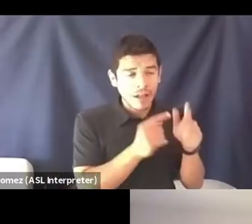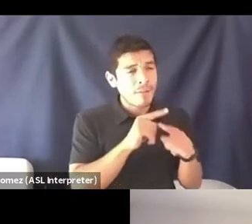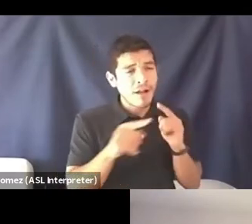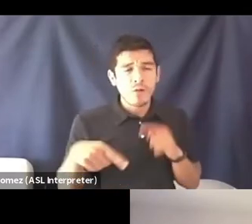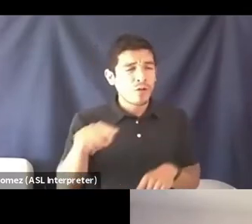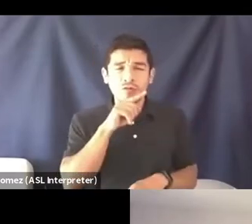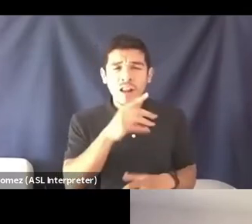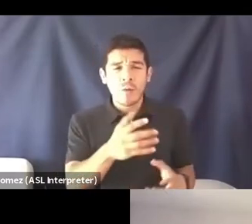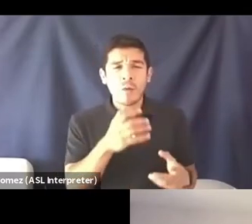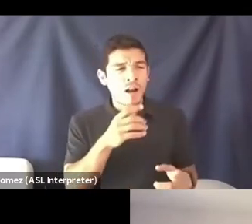this to be